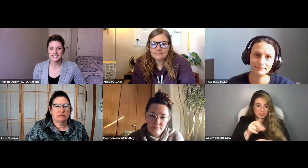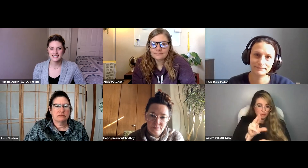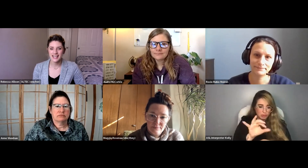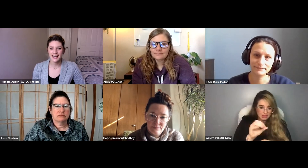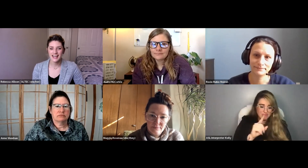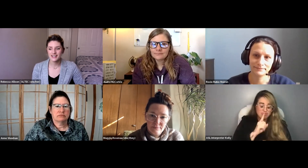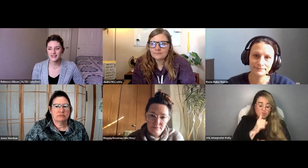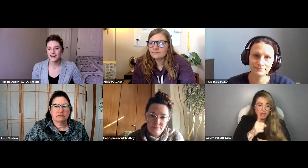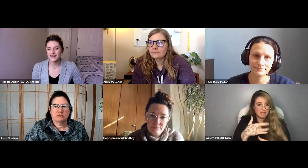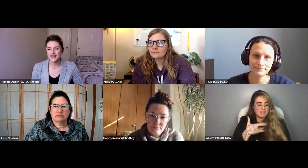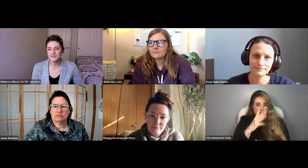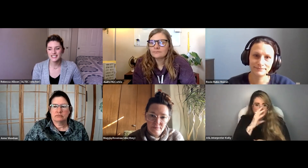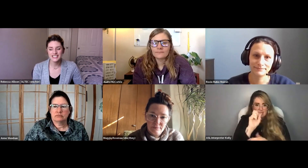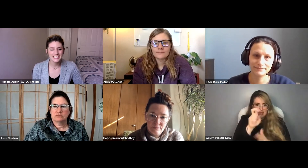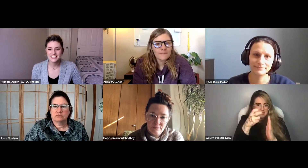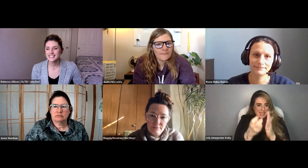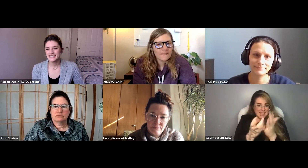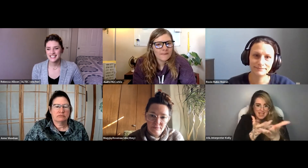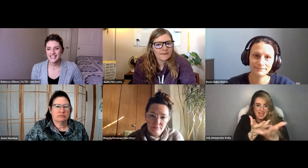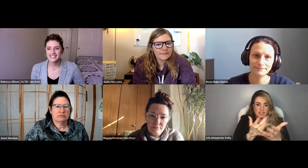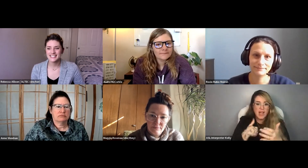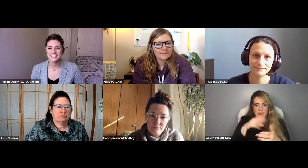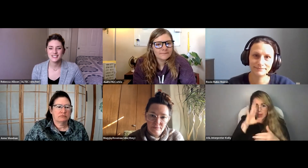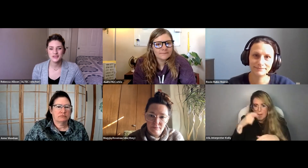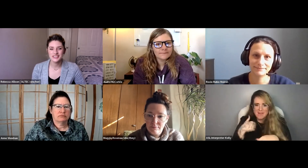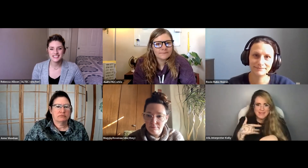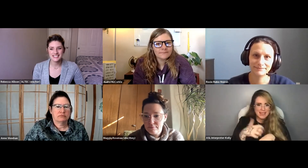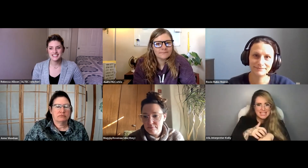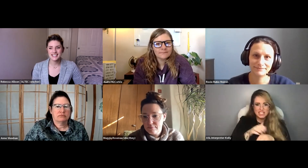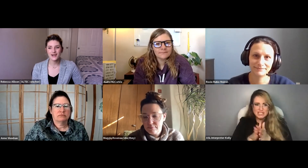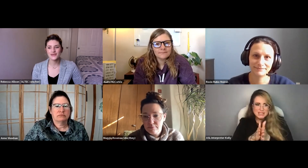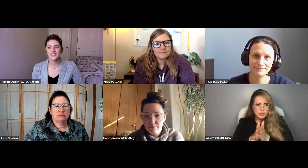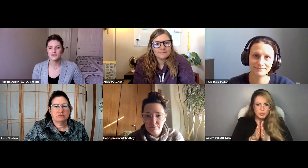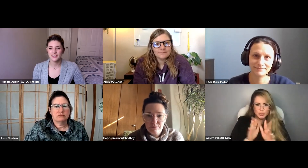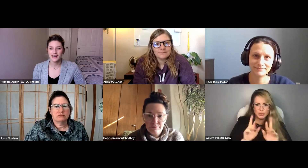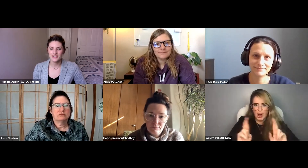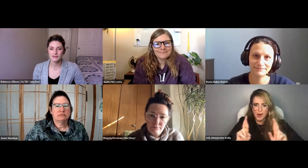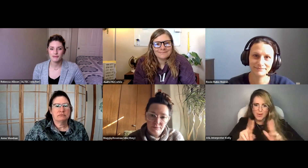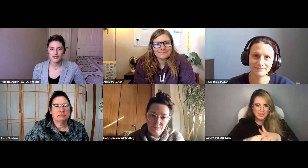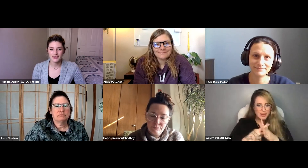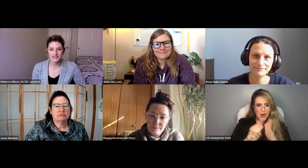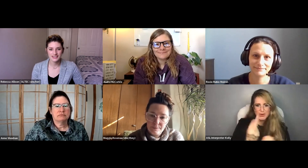today. I know I am itching to get into these tools and see how we can apply them more thoroughly